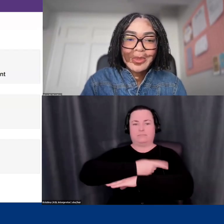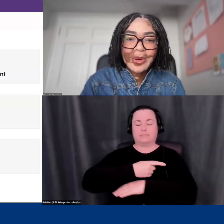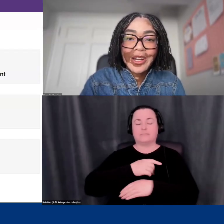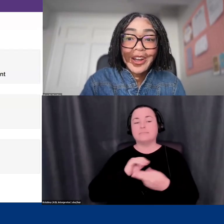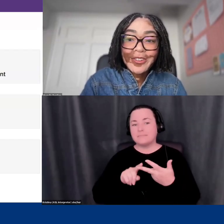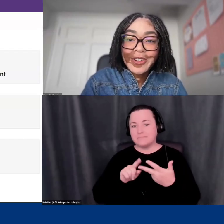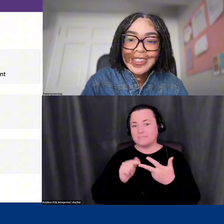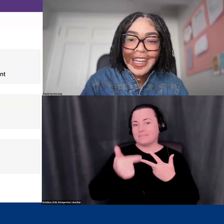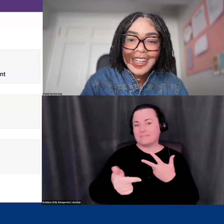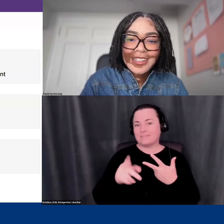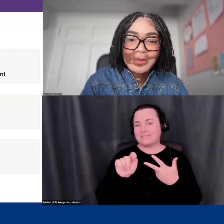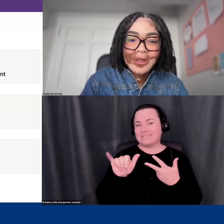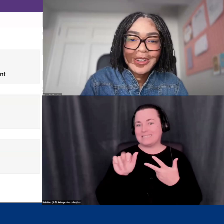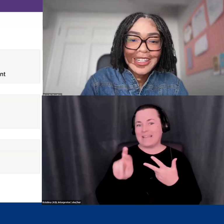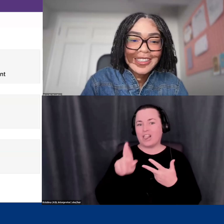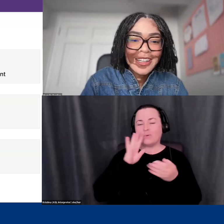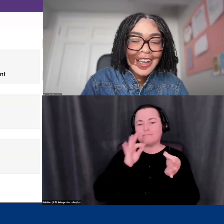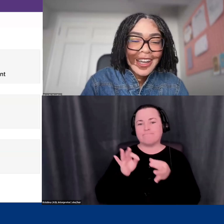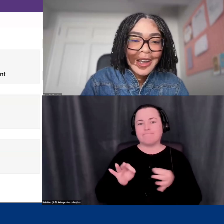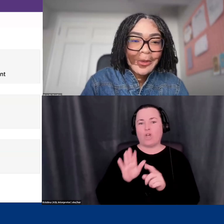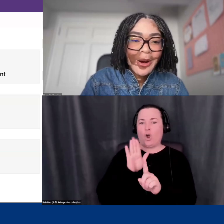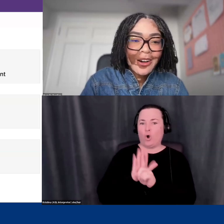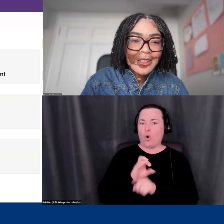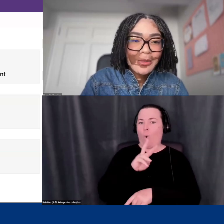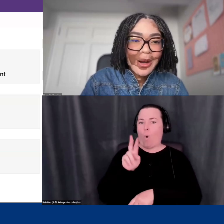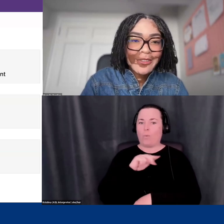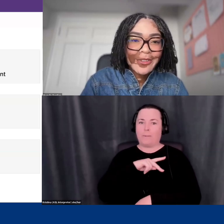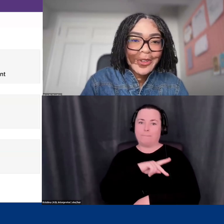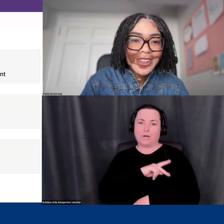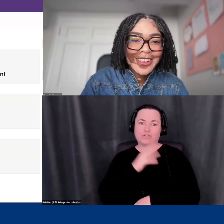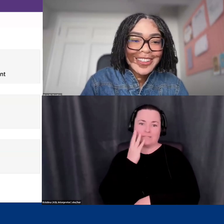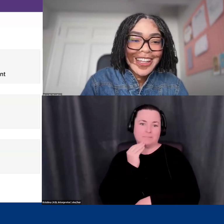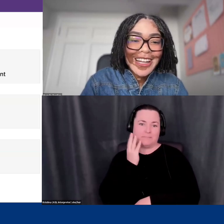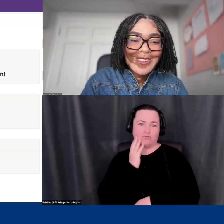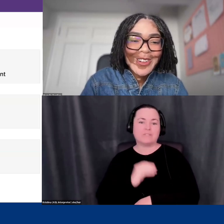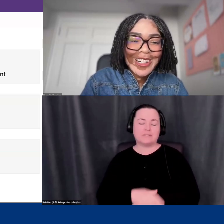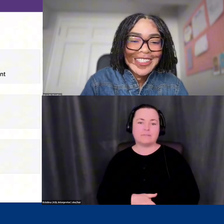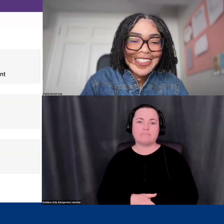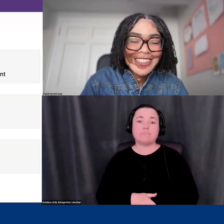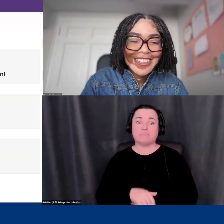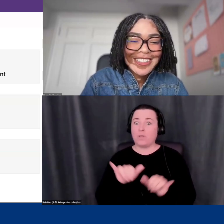exploring her firsthand experience. And we're also mindful that there's lots of questions and